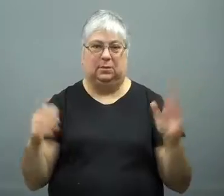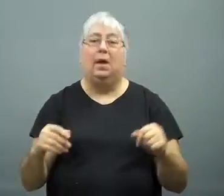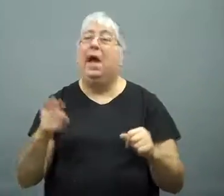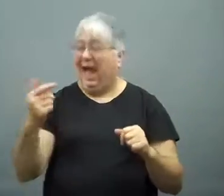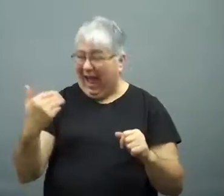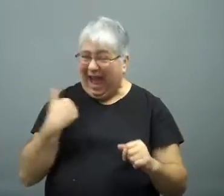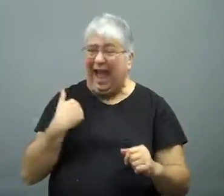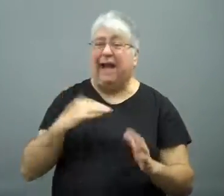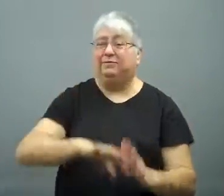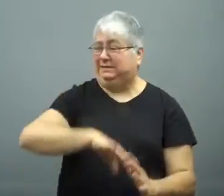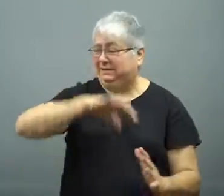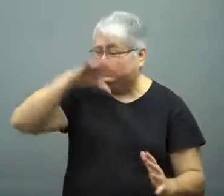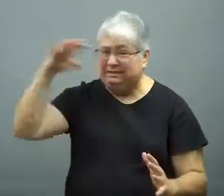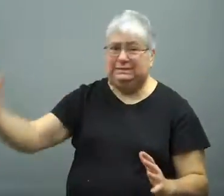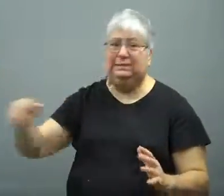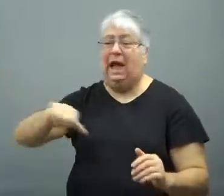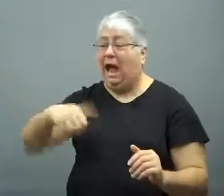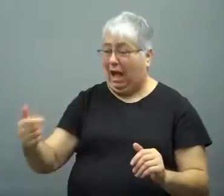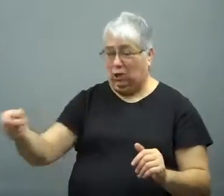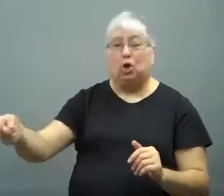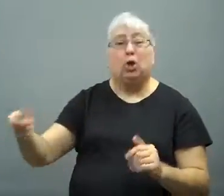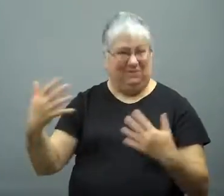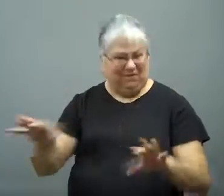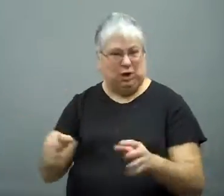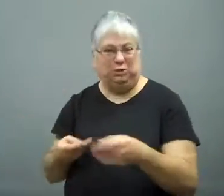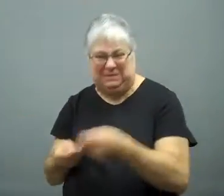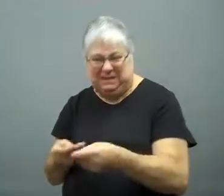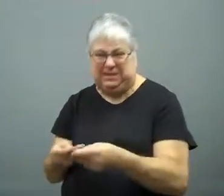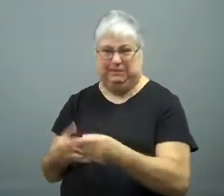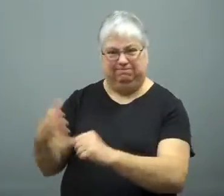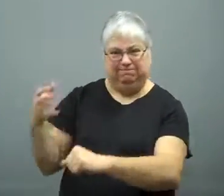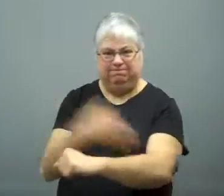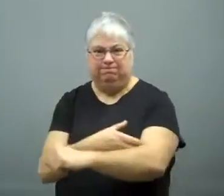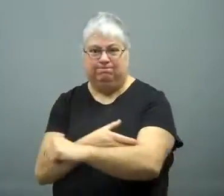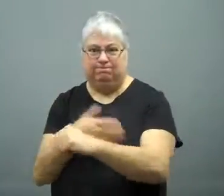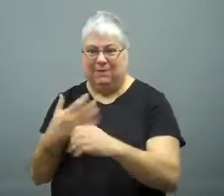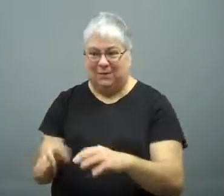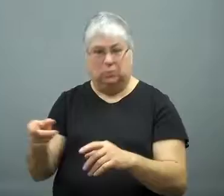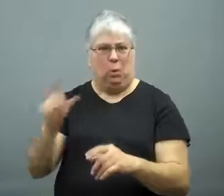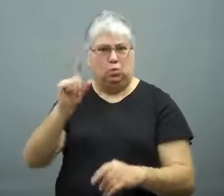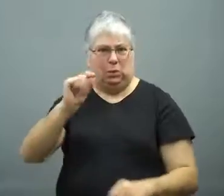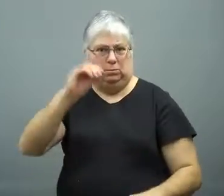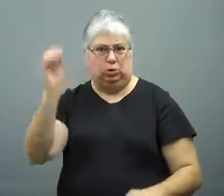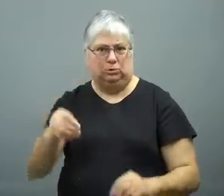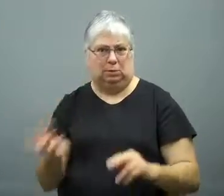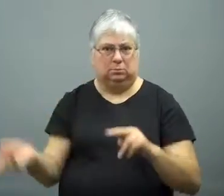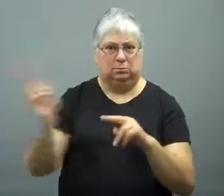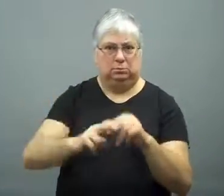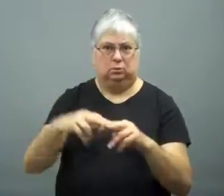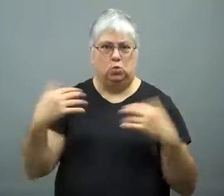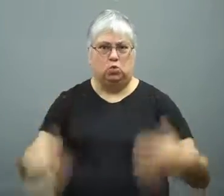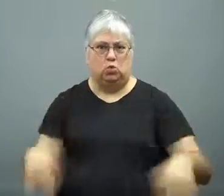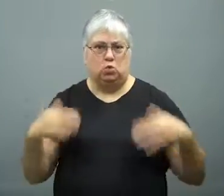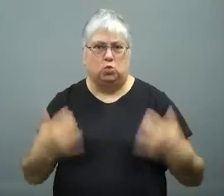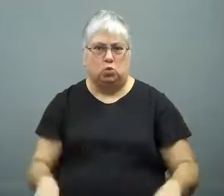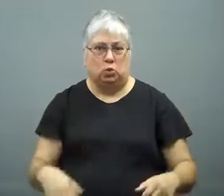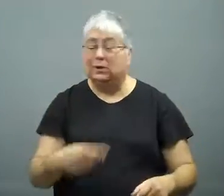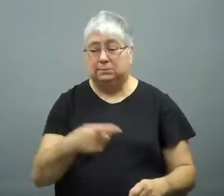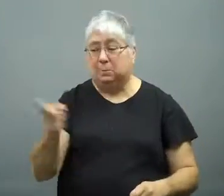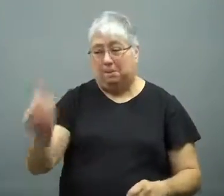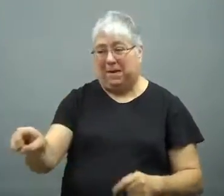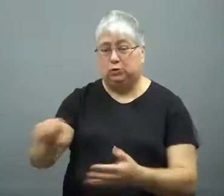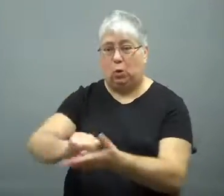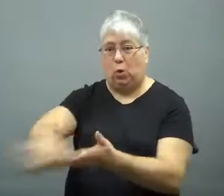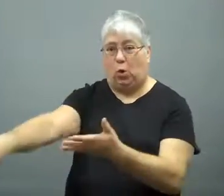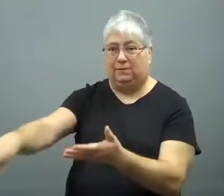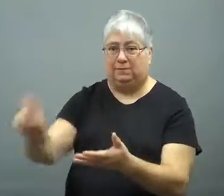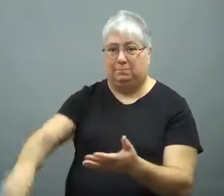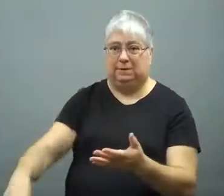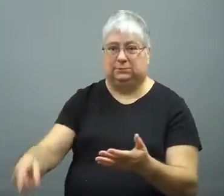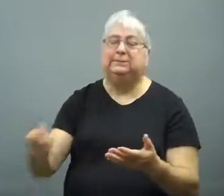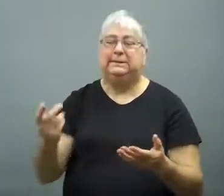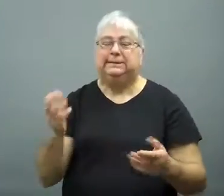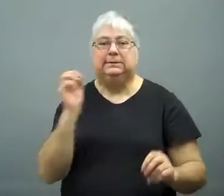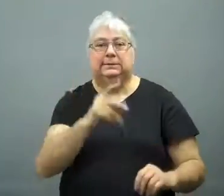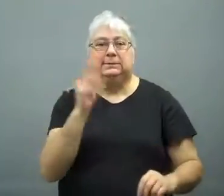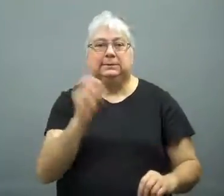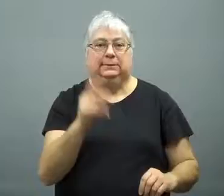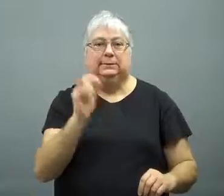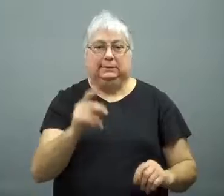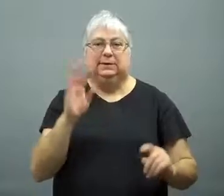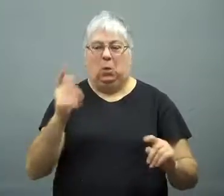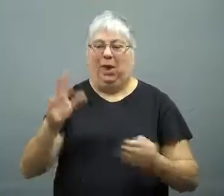It has stockpiles of uranium that has been enriched by 20%.